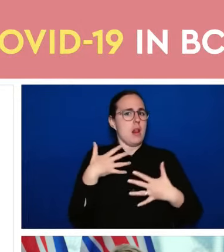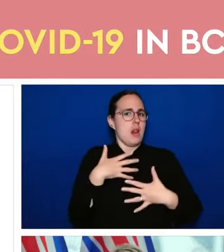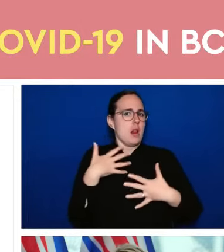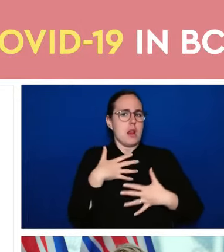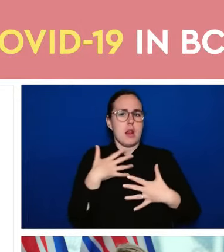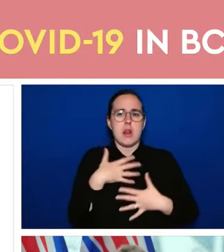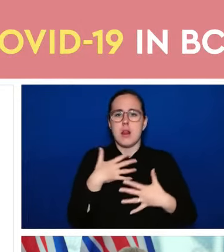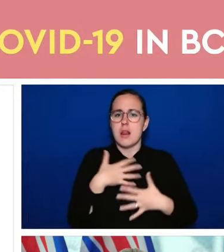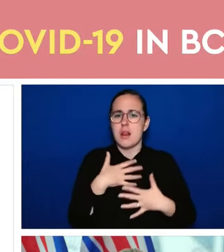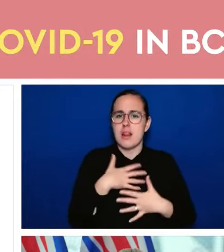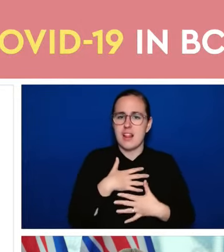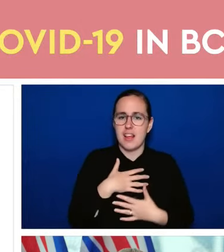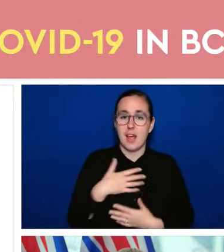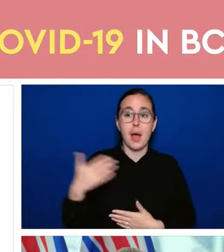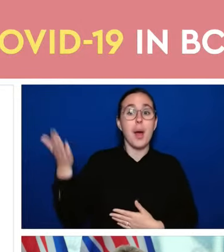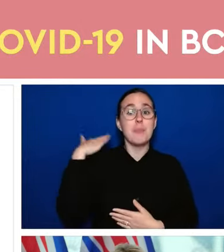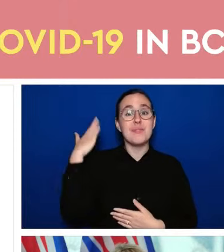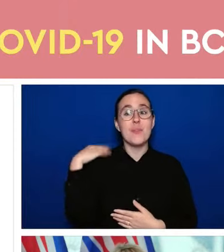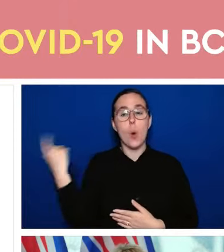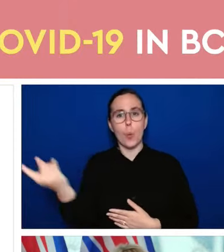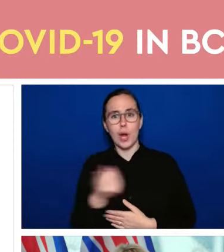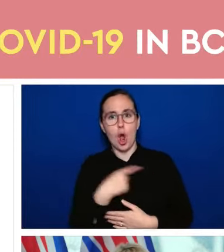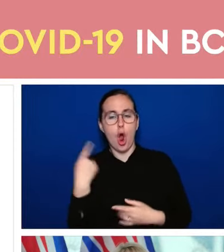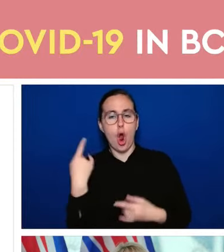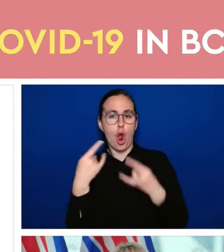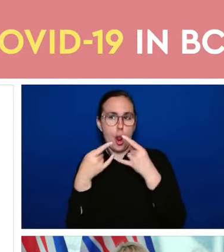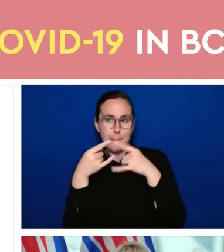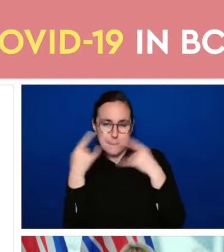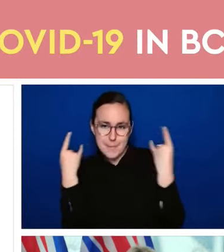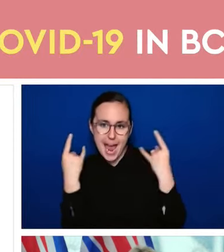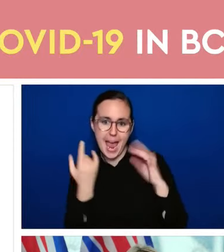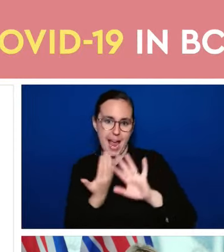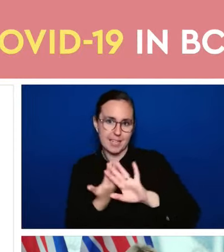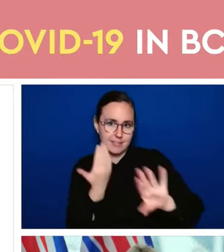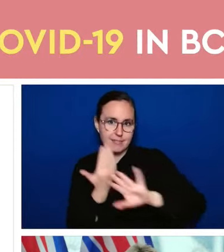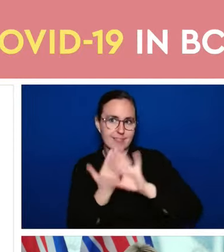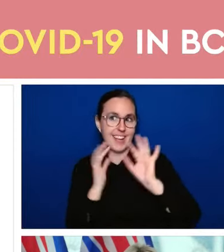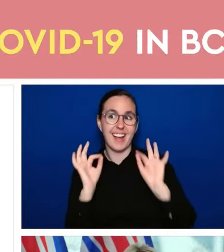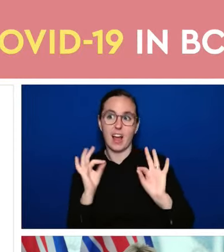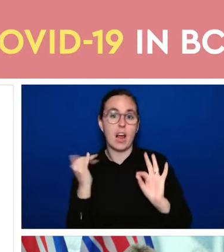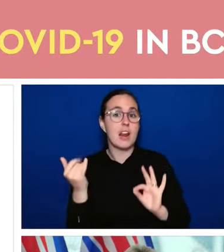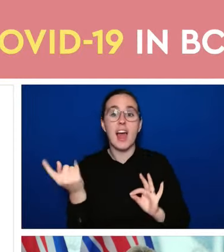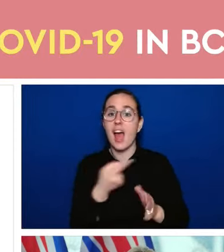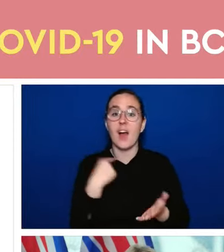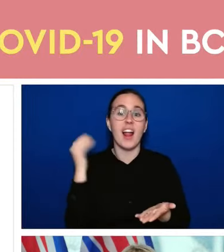example the mask mandates to transitioning to individual